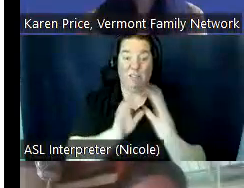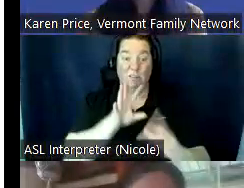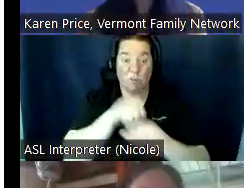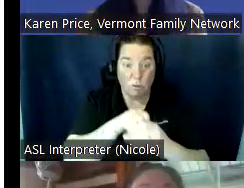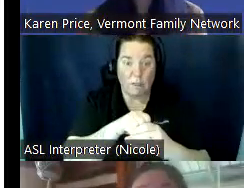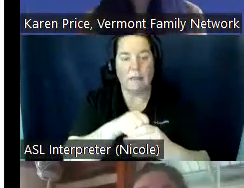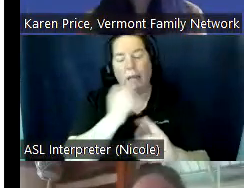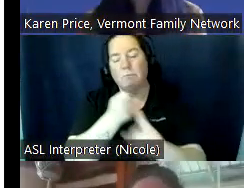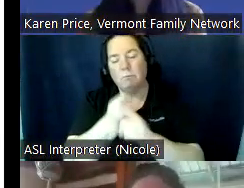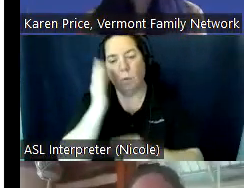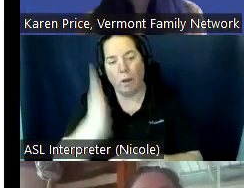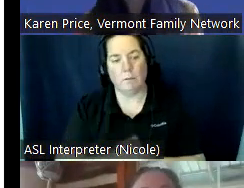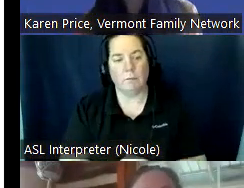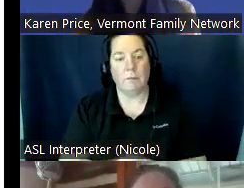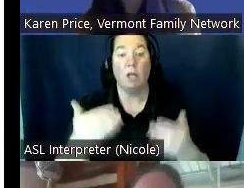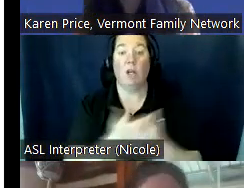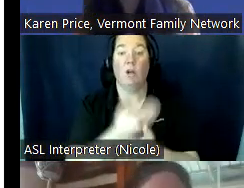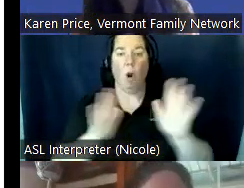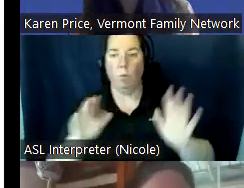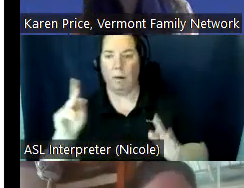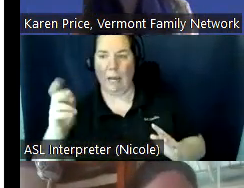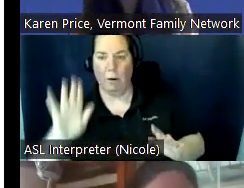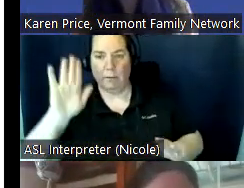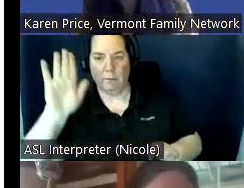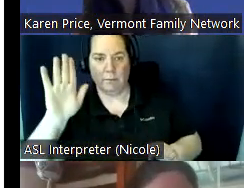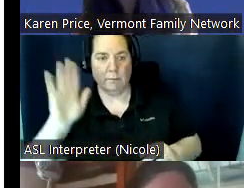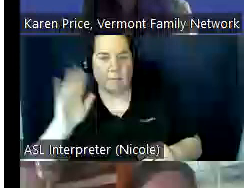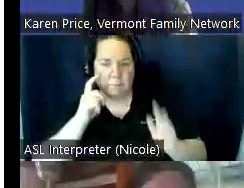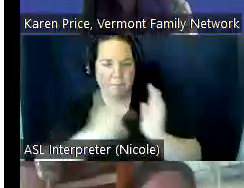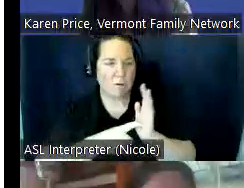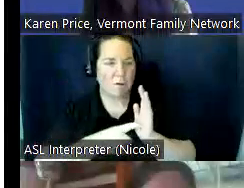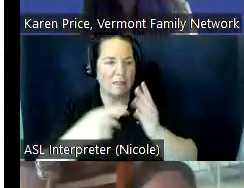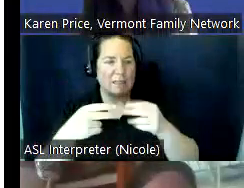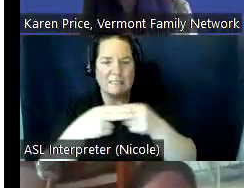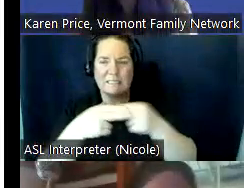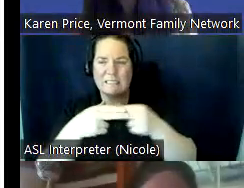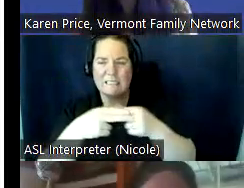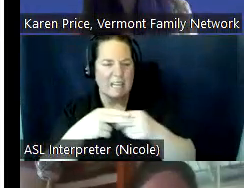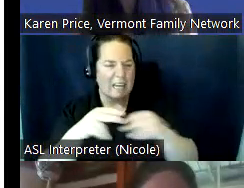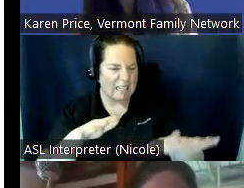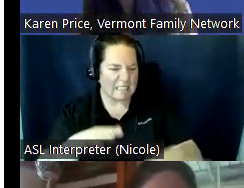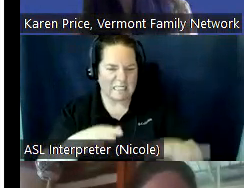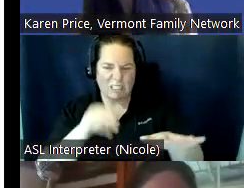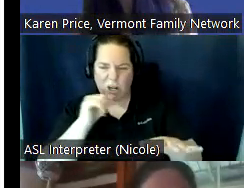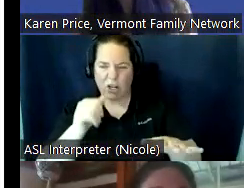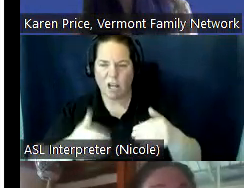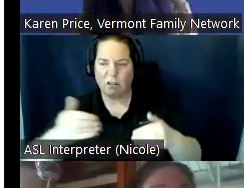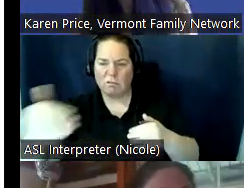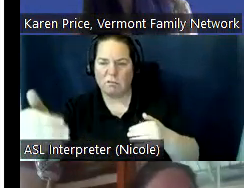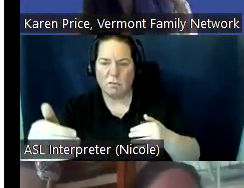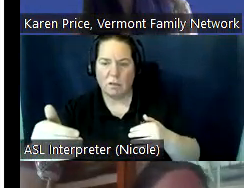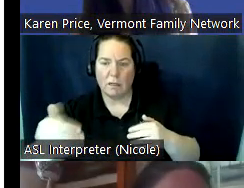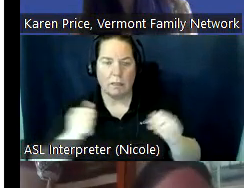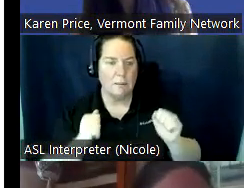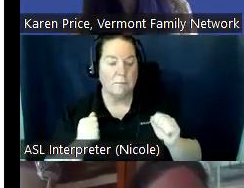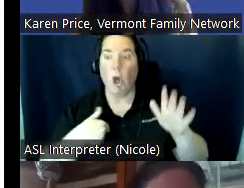Hey, Cassie, I'm noticing the slides don't seem to be advancing. Oh I forgot to say next slide.